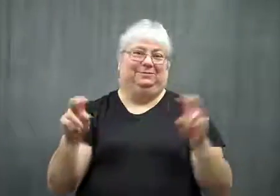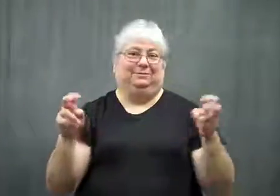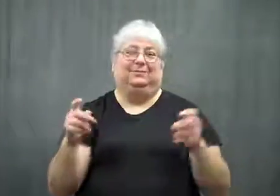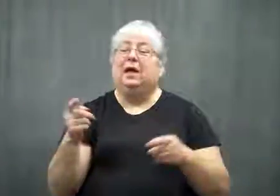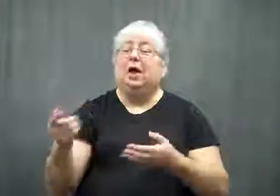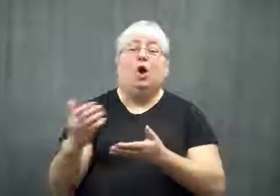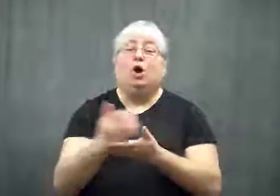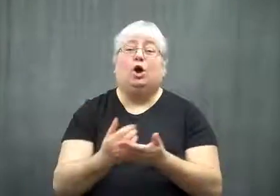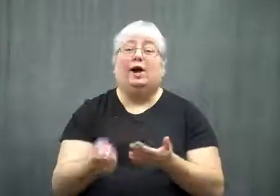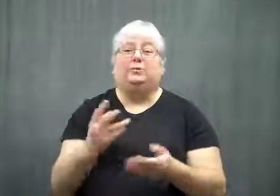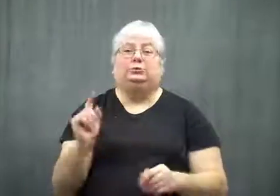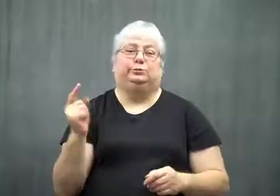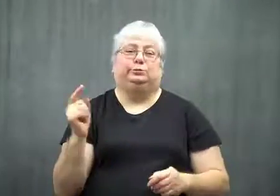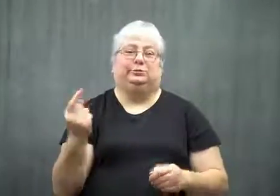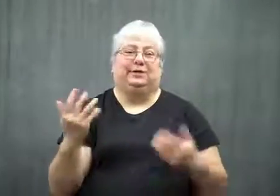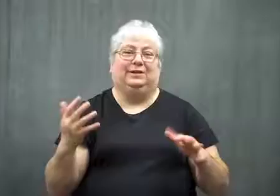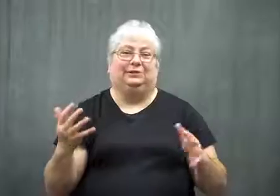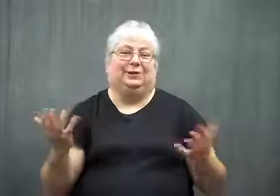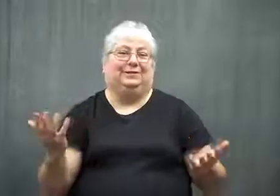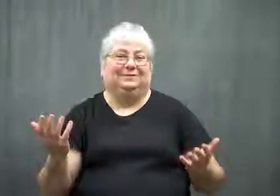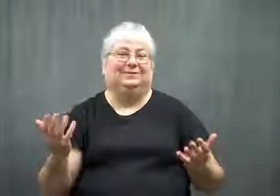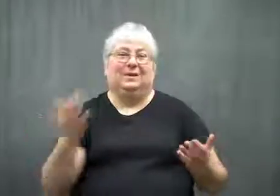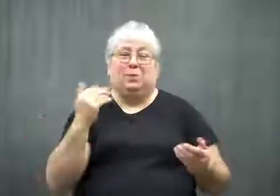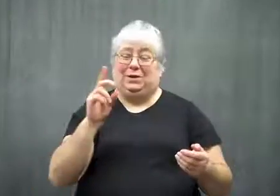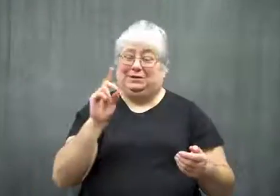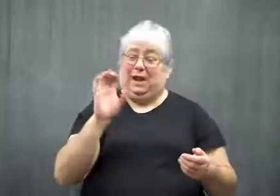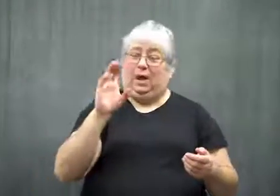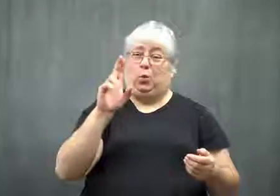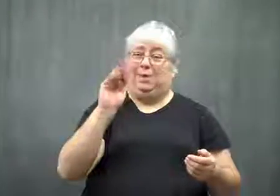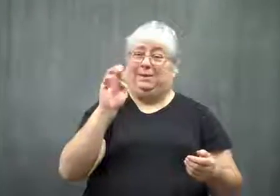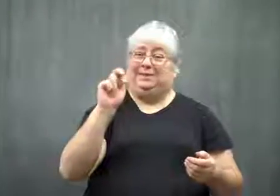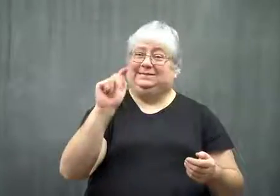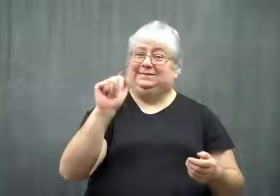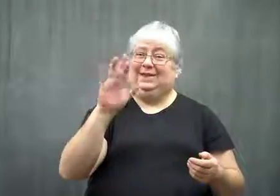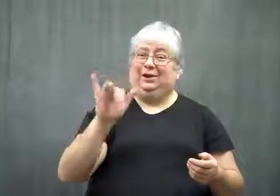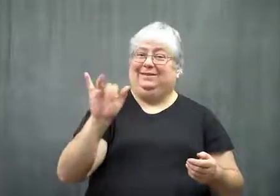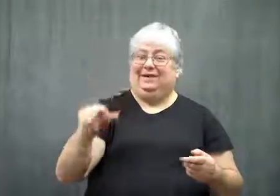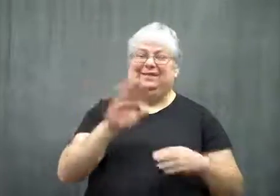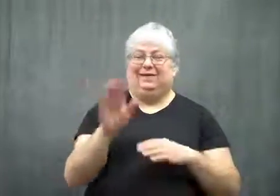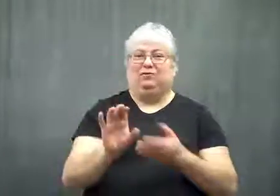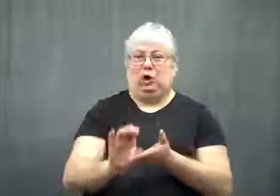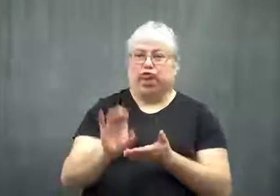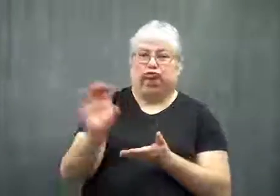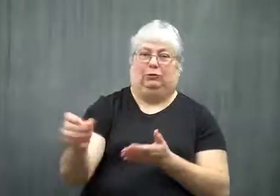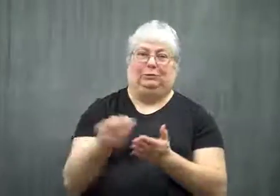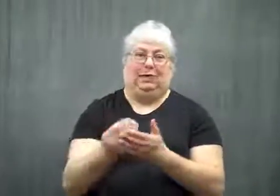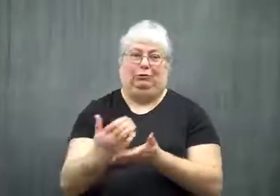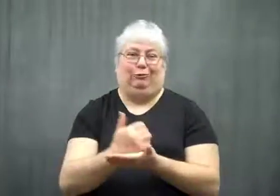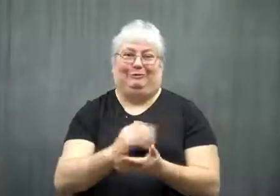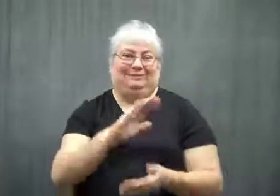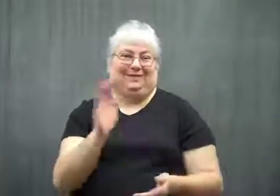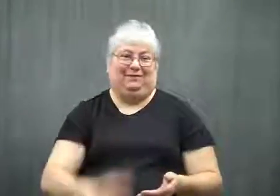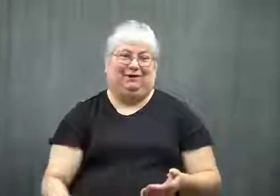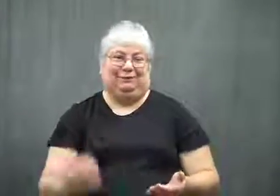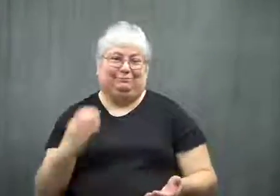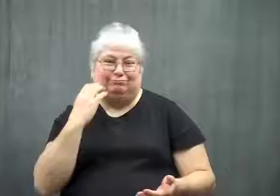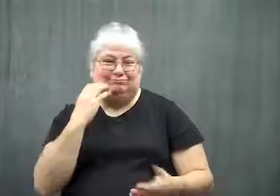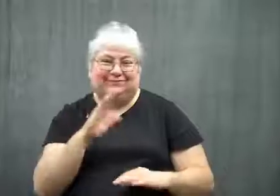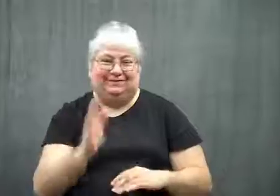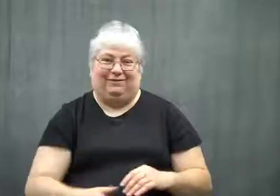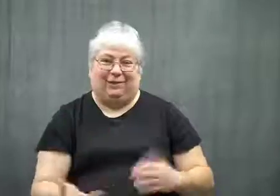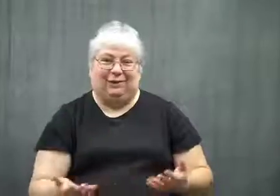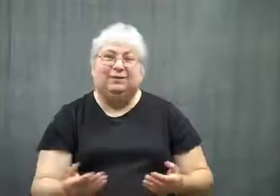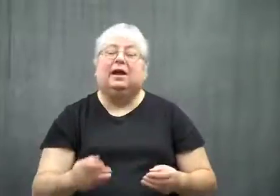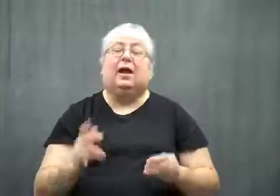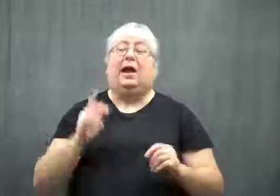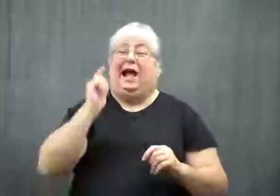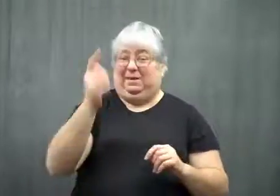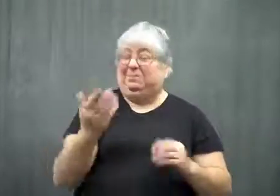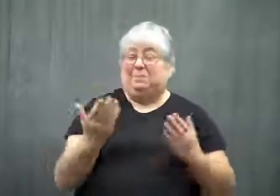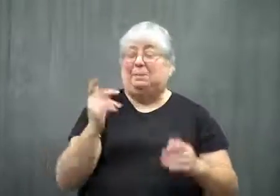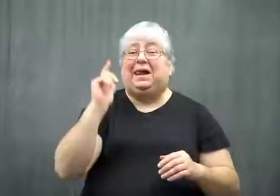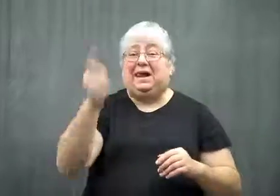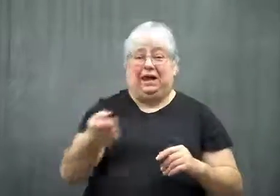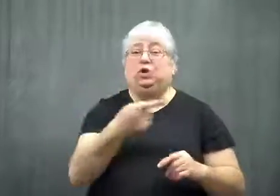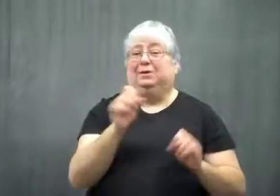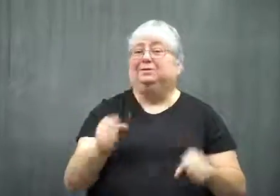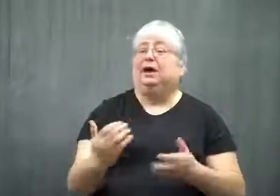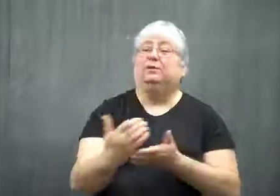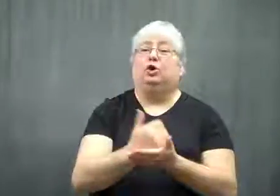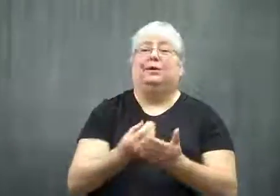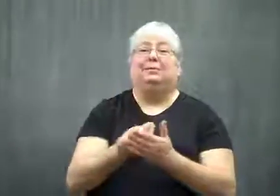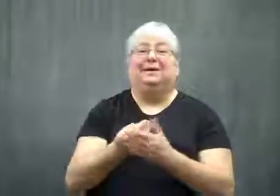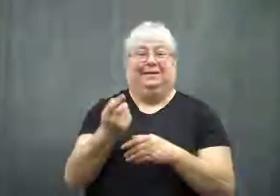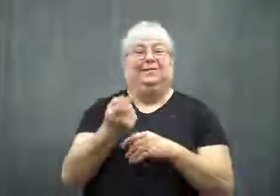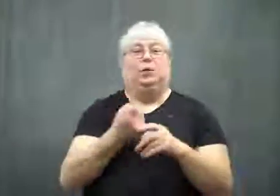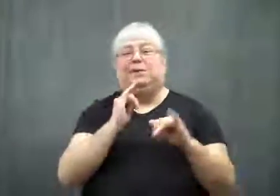He only made one dollar. Documentaries never pay people a lot of money to be in them.